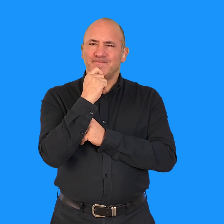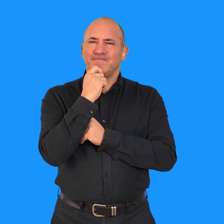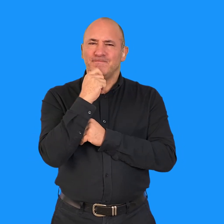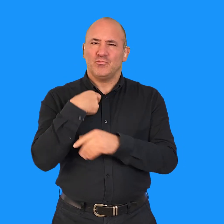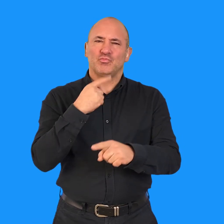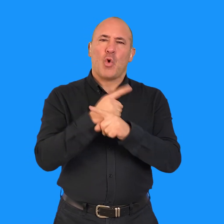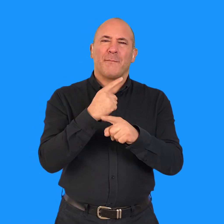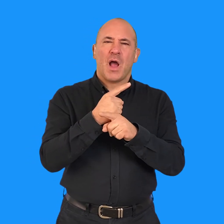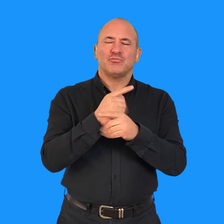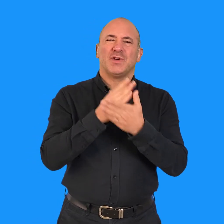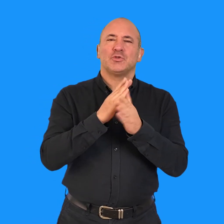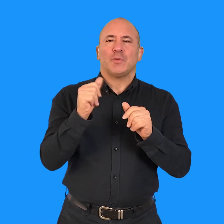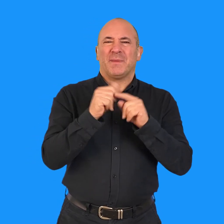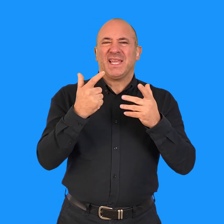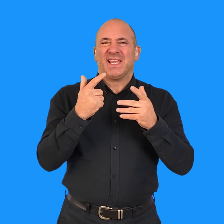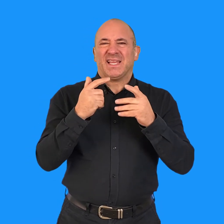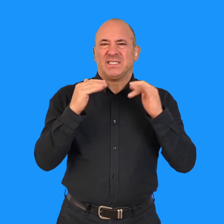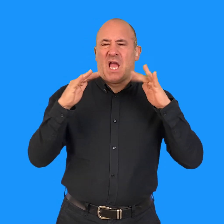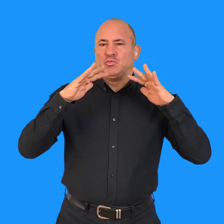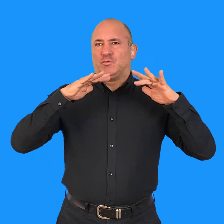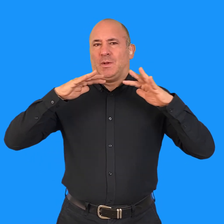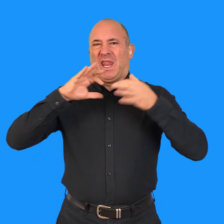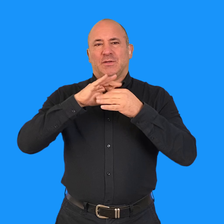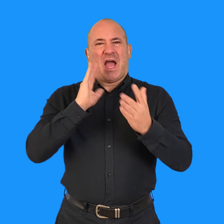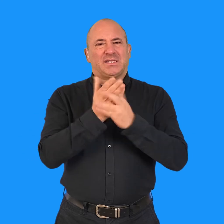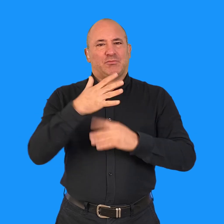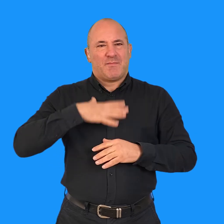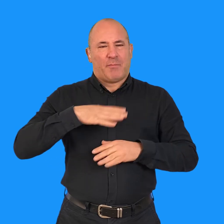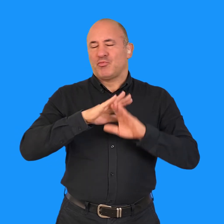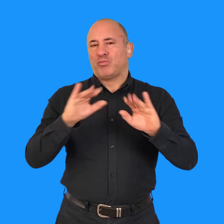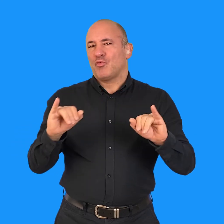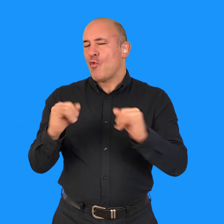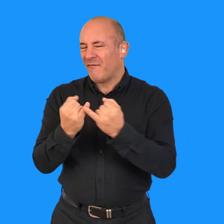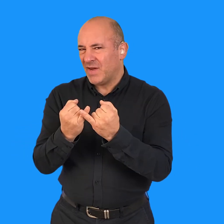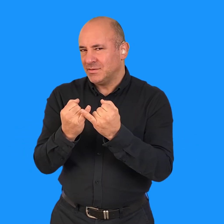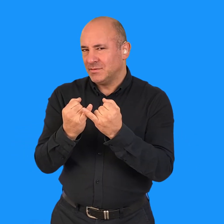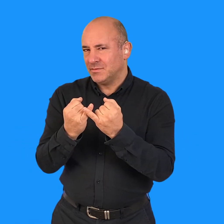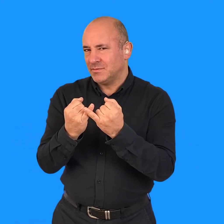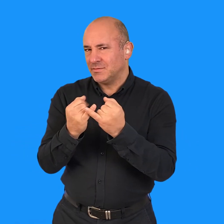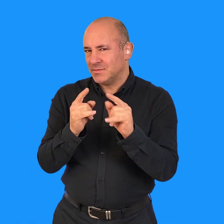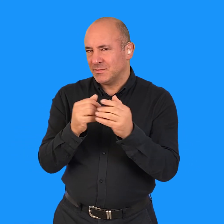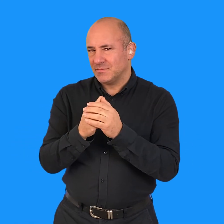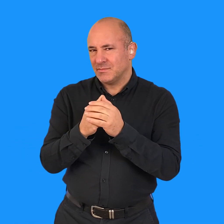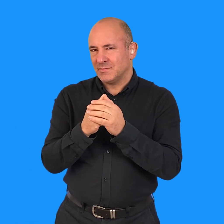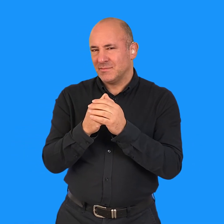what we should be talking about is tension in terms of access requirements, rather than conflict, which...